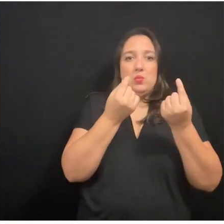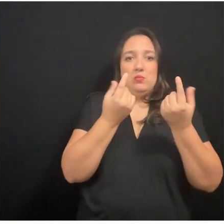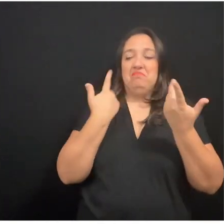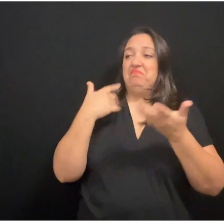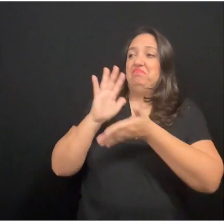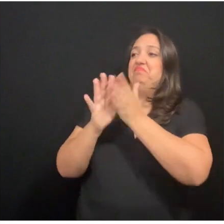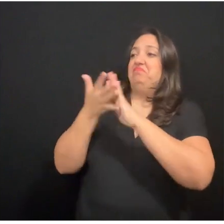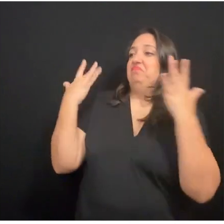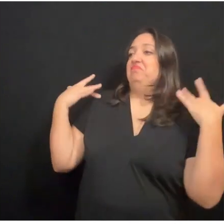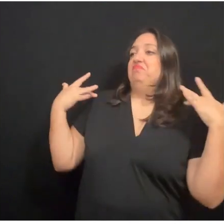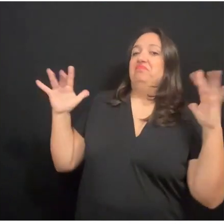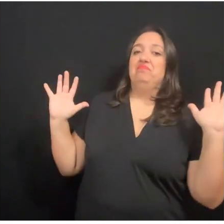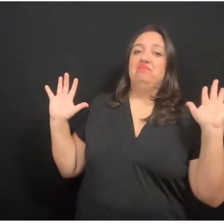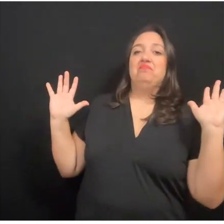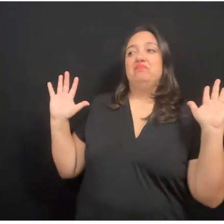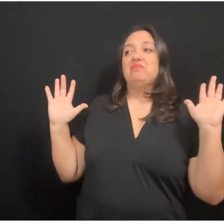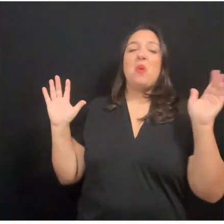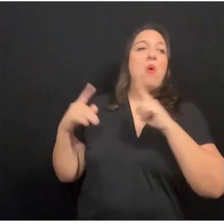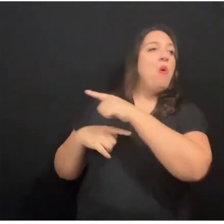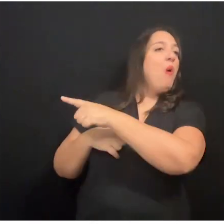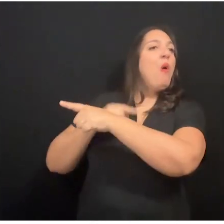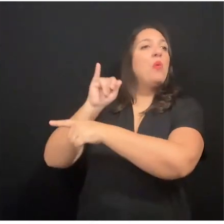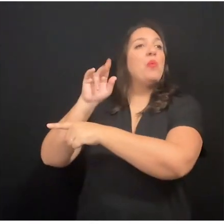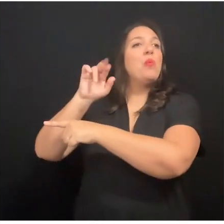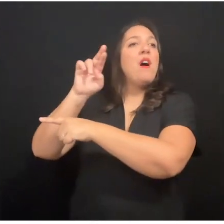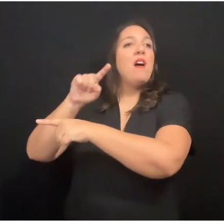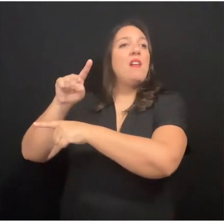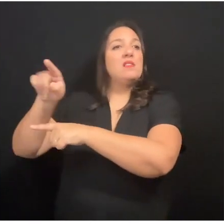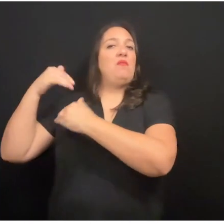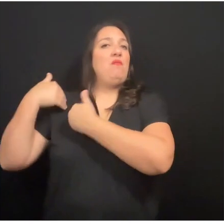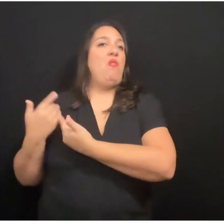wash their hands and then say, Oh it was Juarez, it's Juarez's fault.